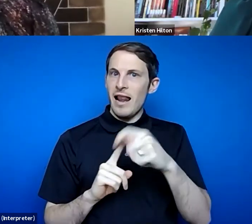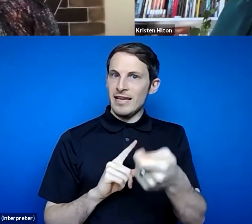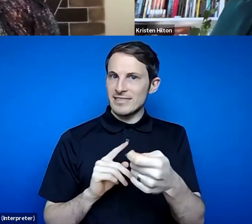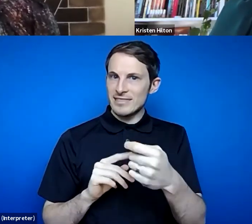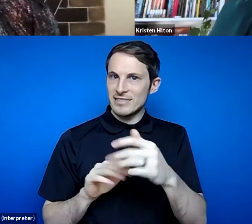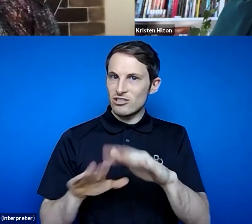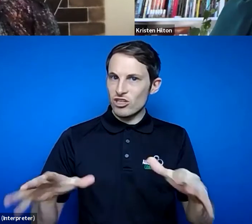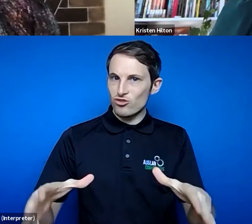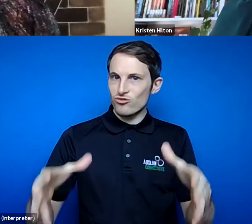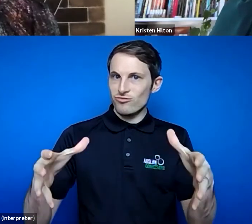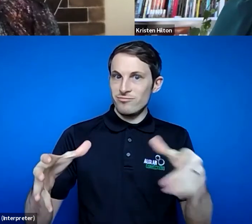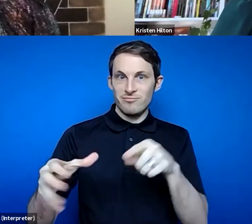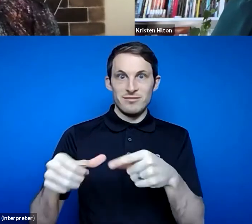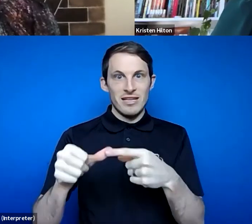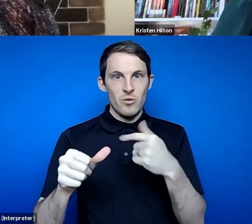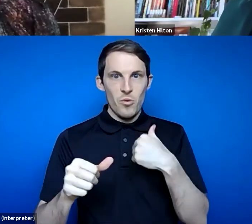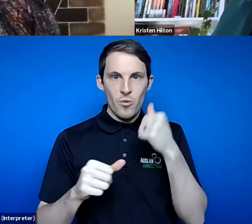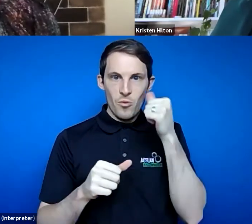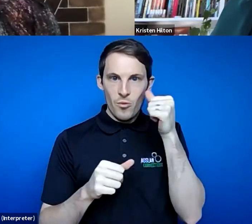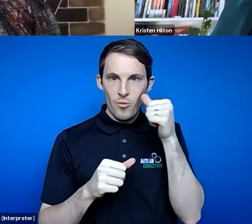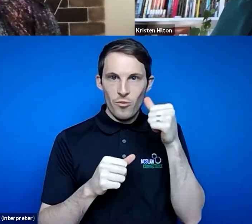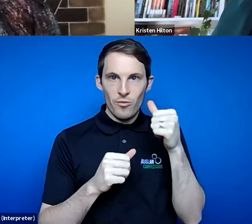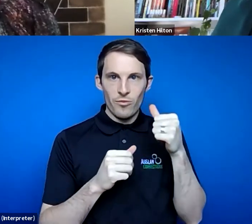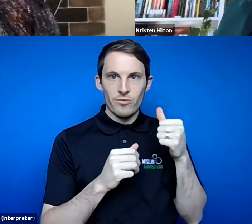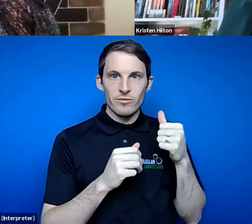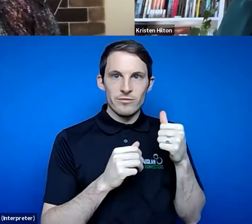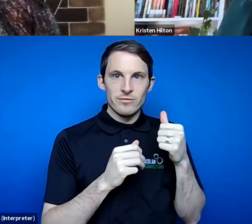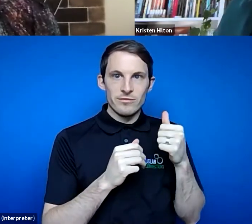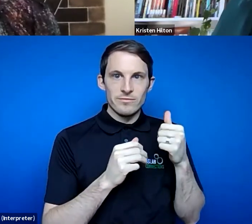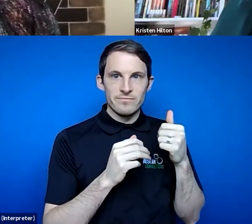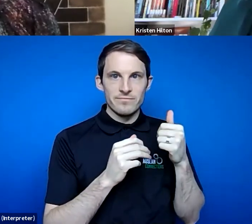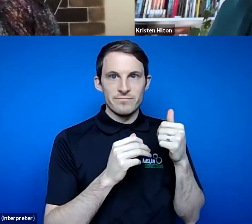that we know that the passing of seasons doesn't necessarily translate into greater equality